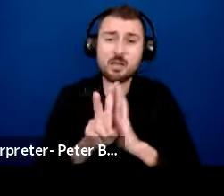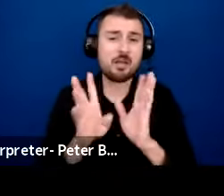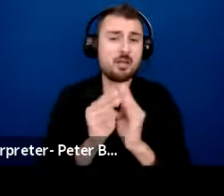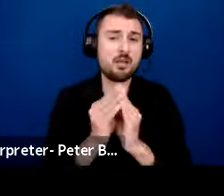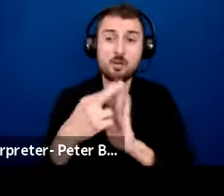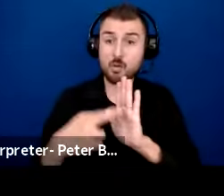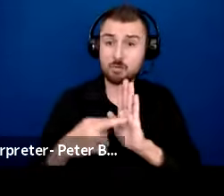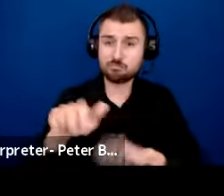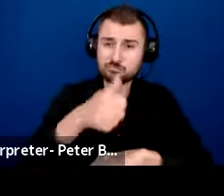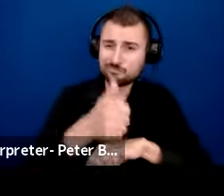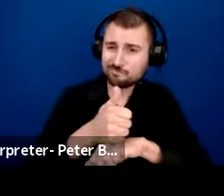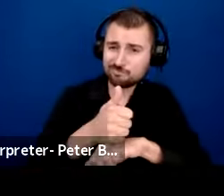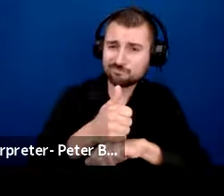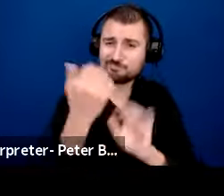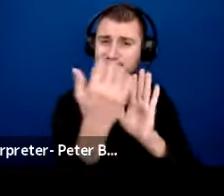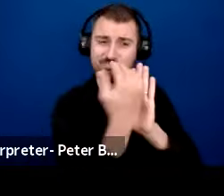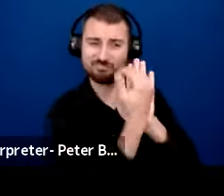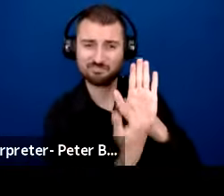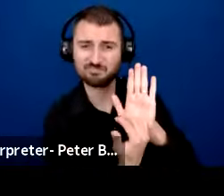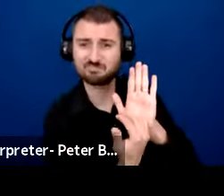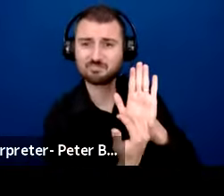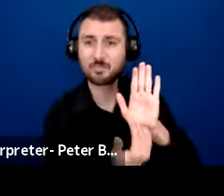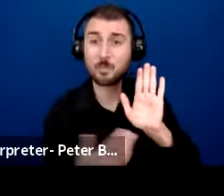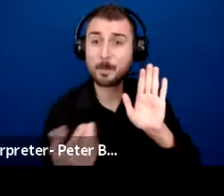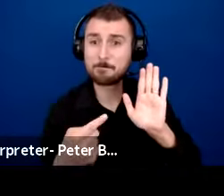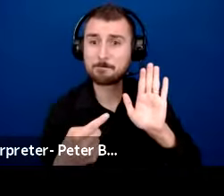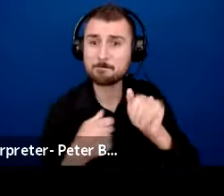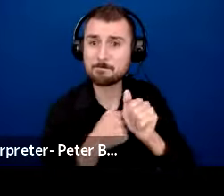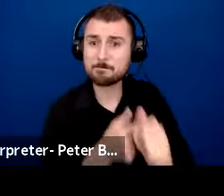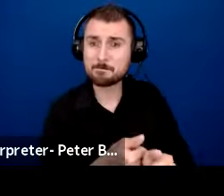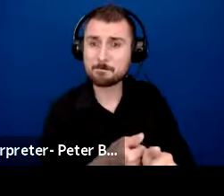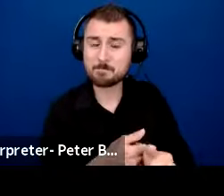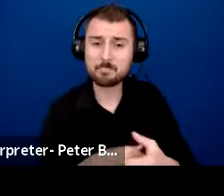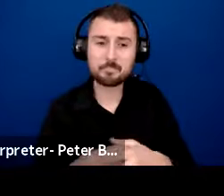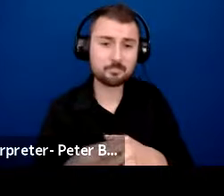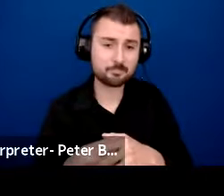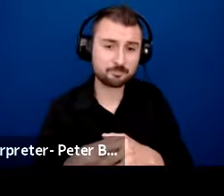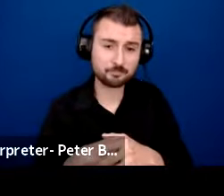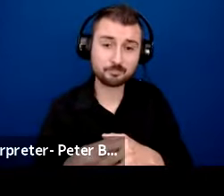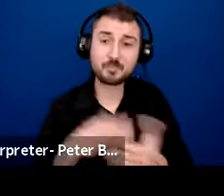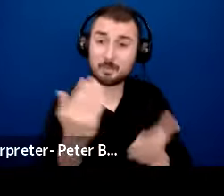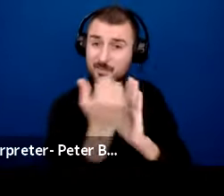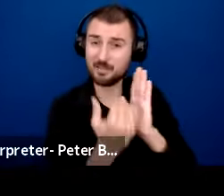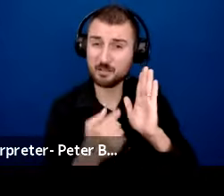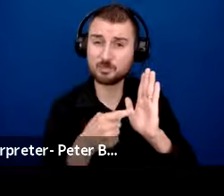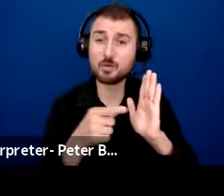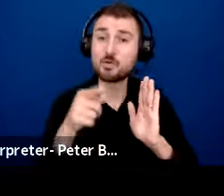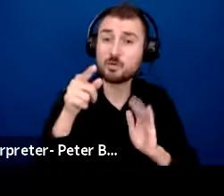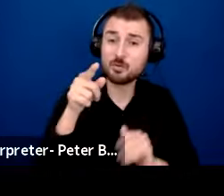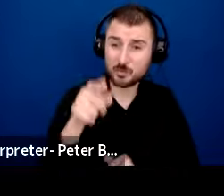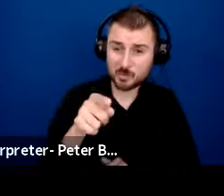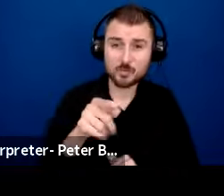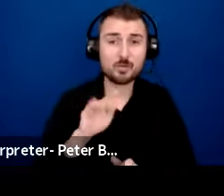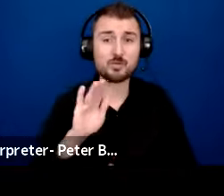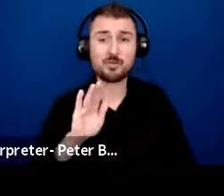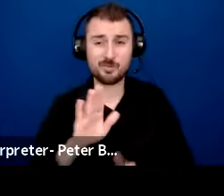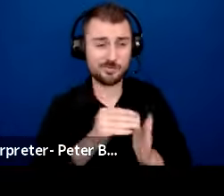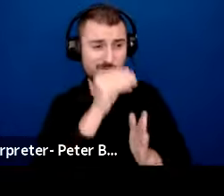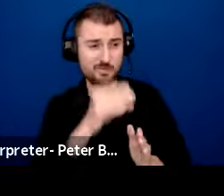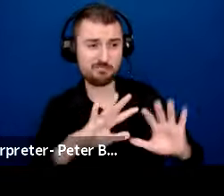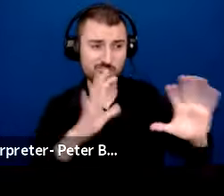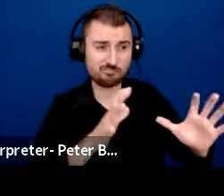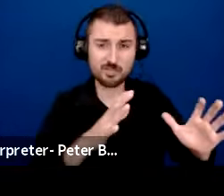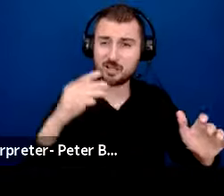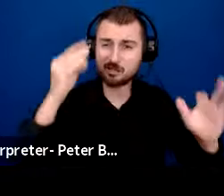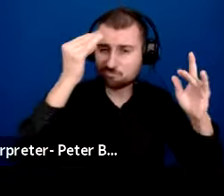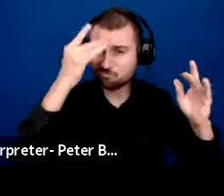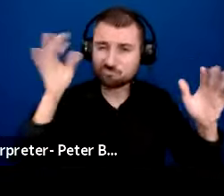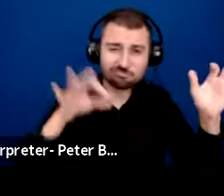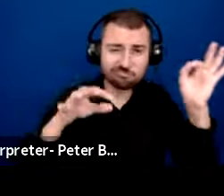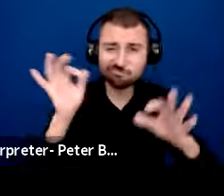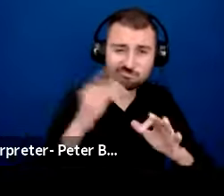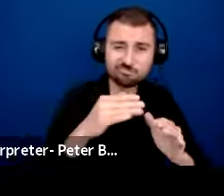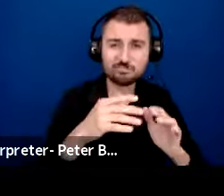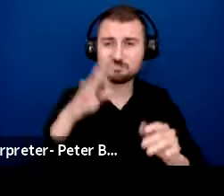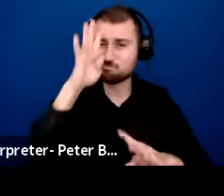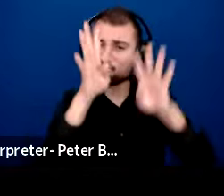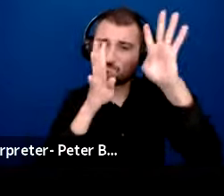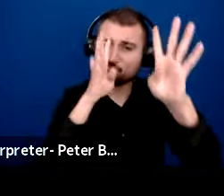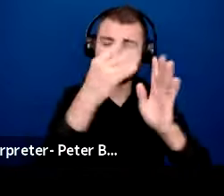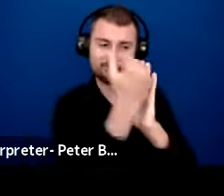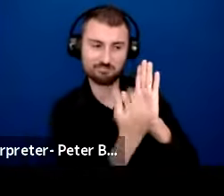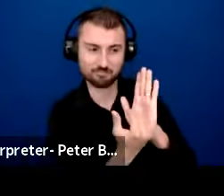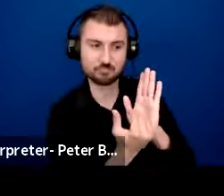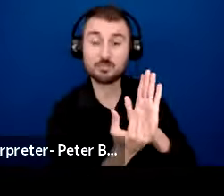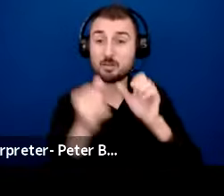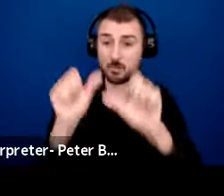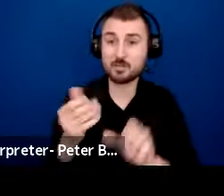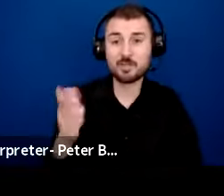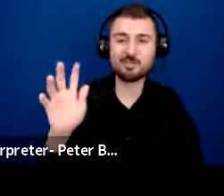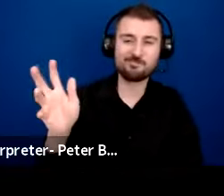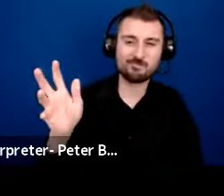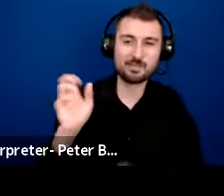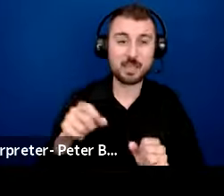Don't expect that all your students are going to be ready to go on the first day of class. Take that first day as a practice session and see what kinds of set up the students have.